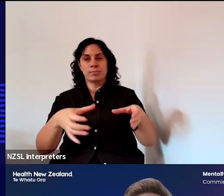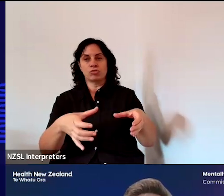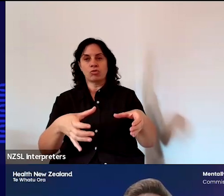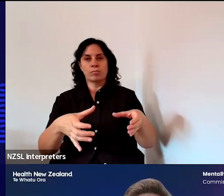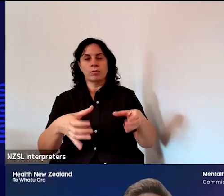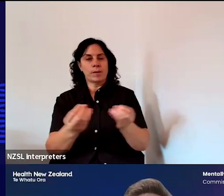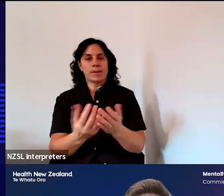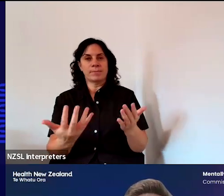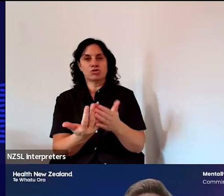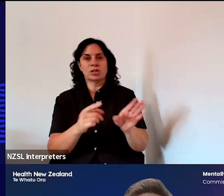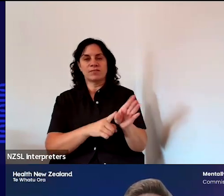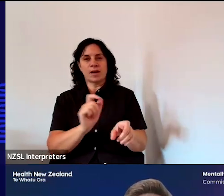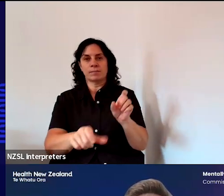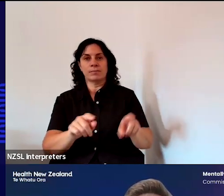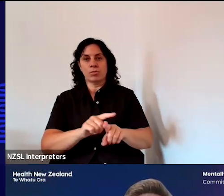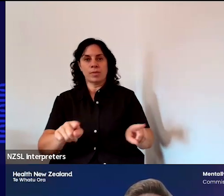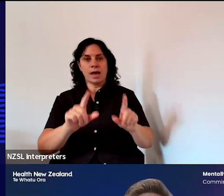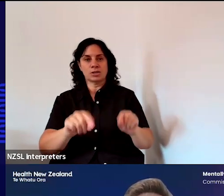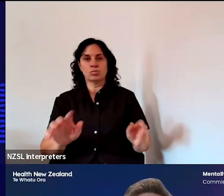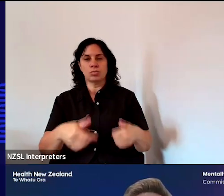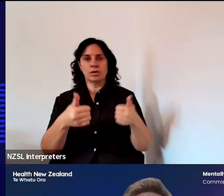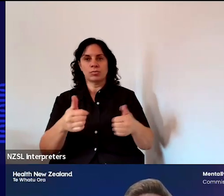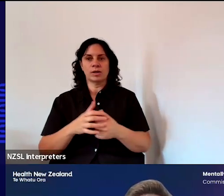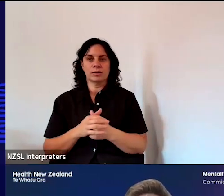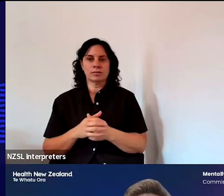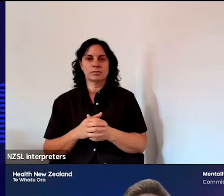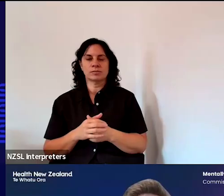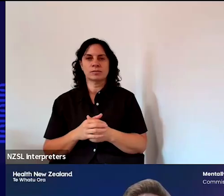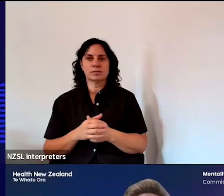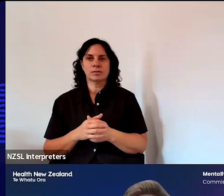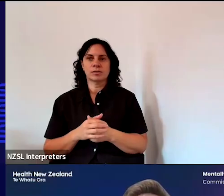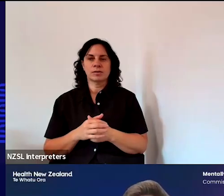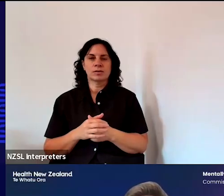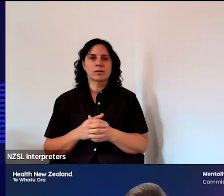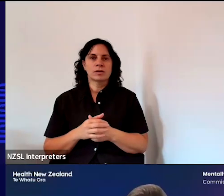are doing well, and they also want that experience to be known. So, you know, it's someone who's spent